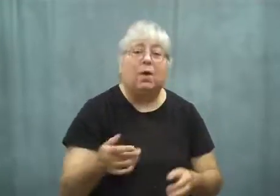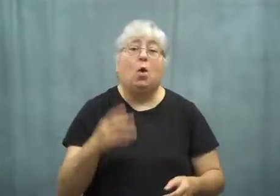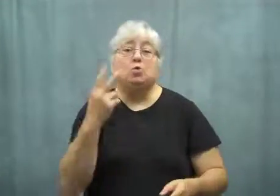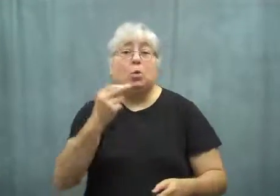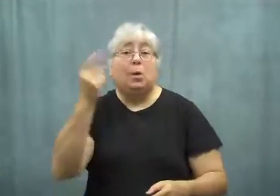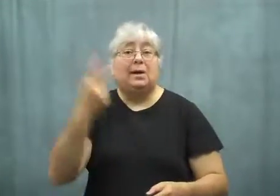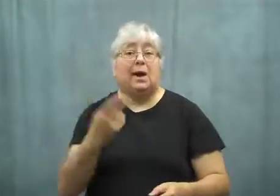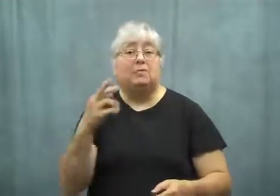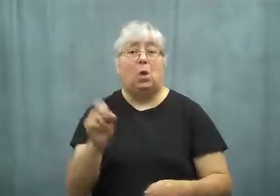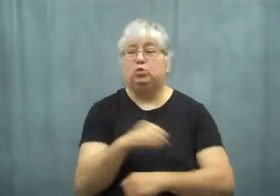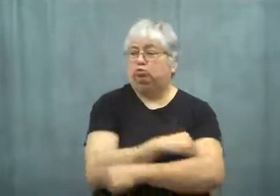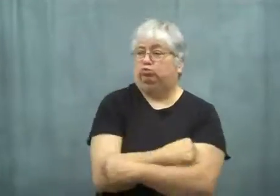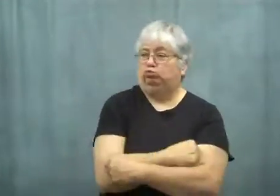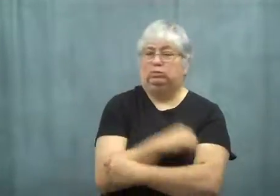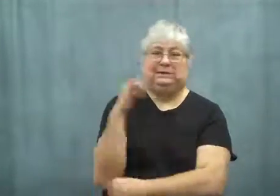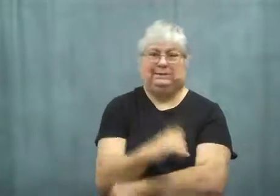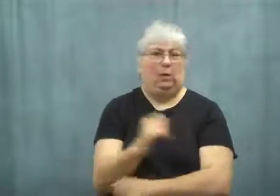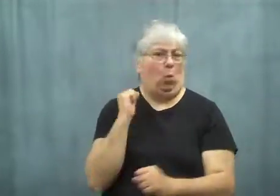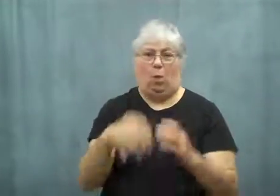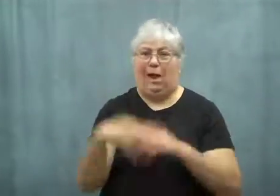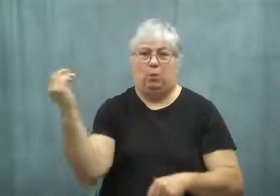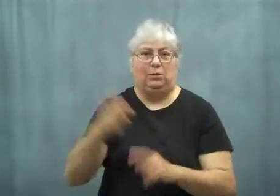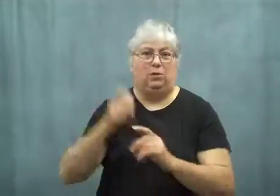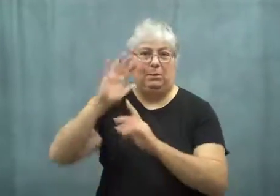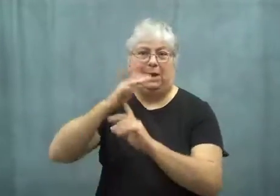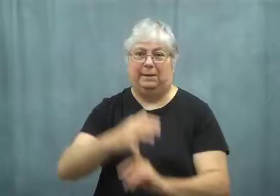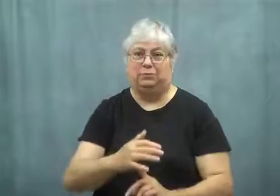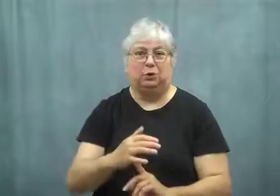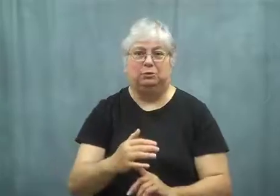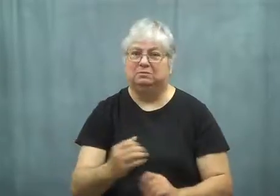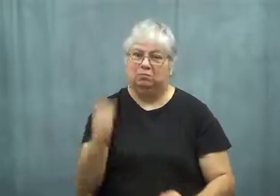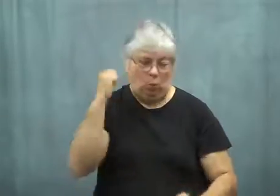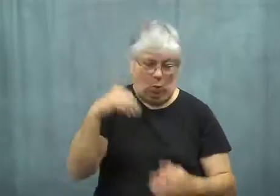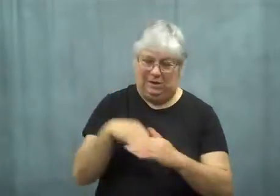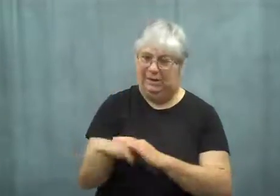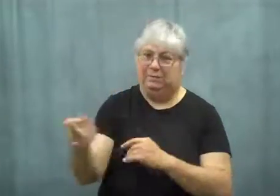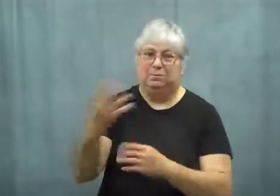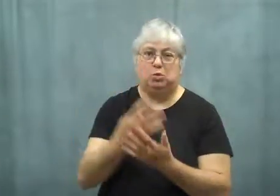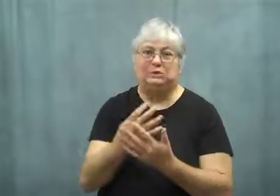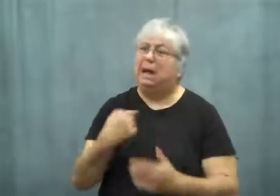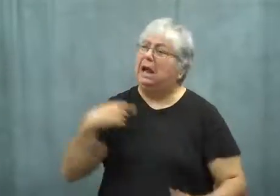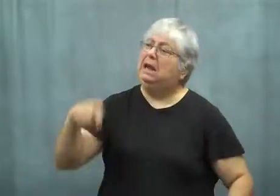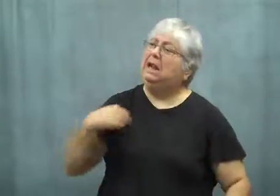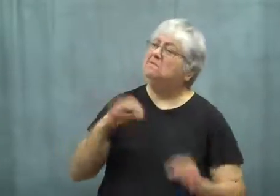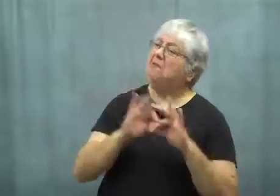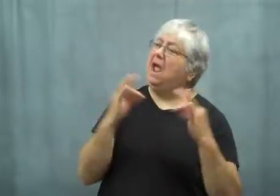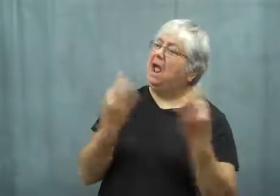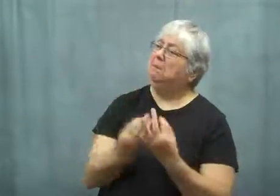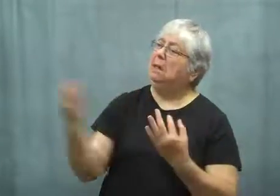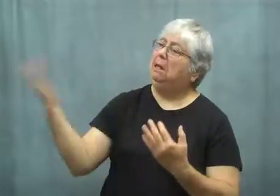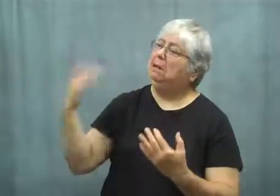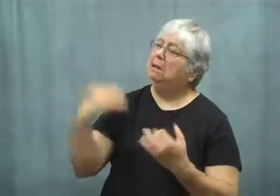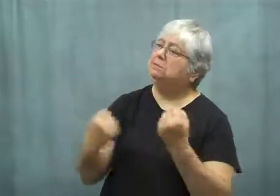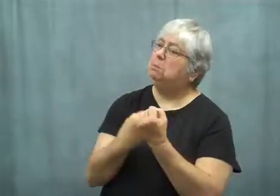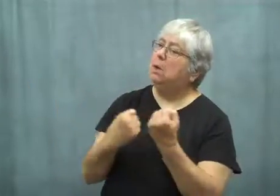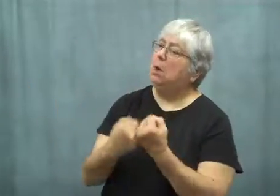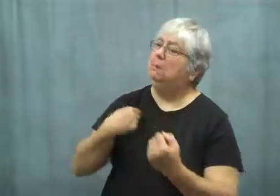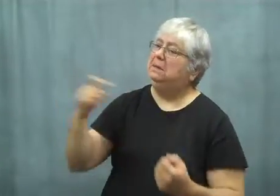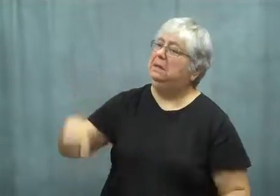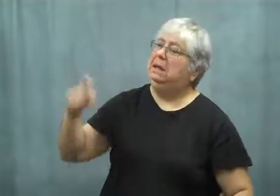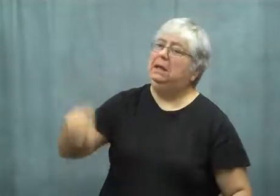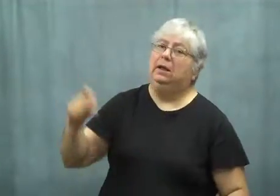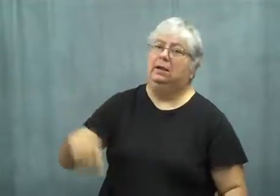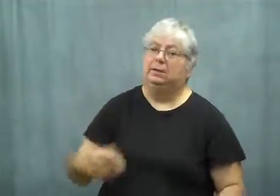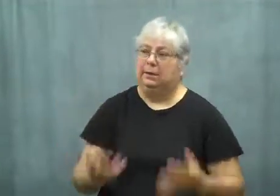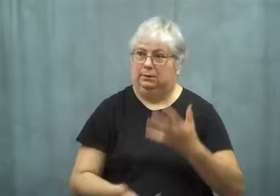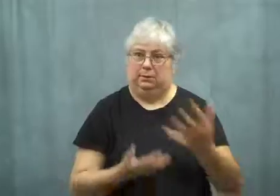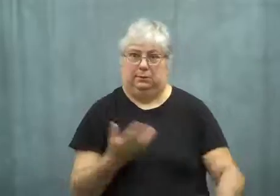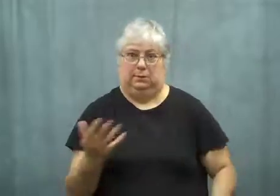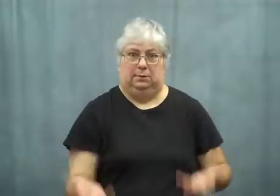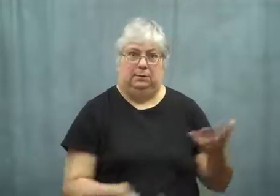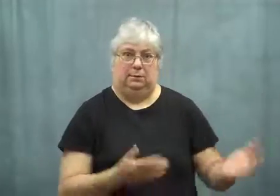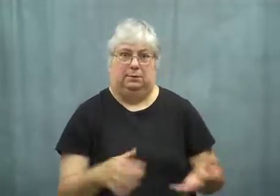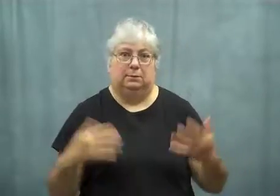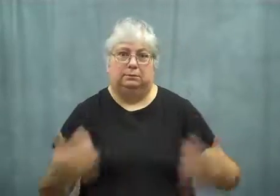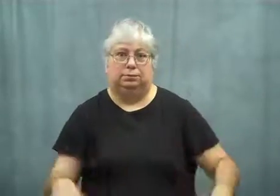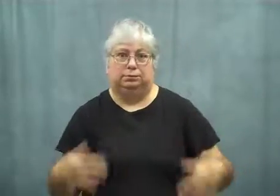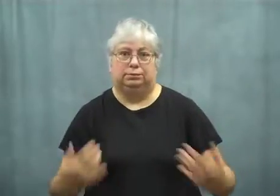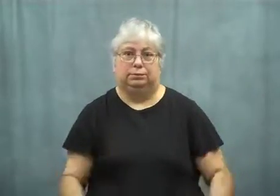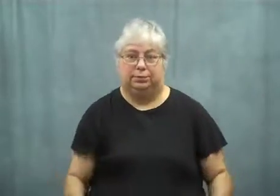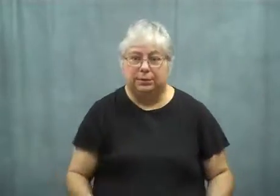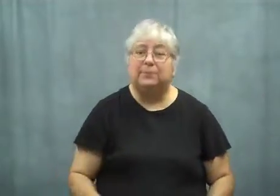He refused to leave the helicopter for 2 1/2 hours.